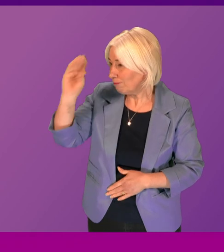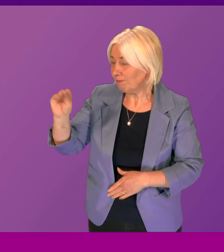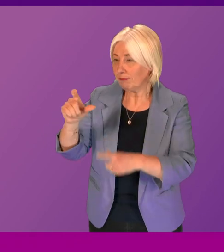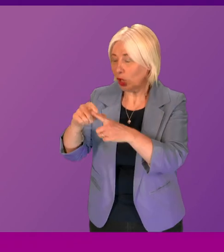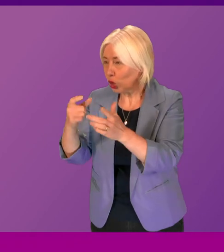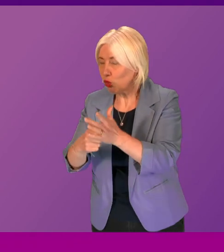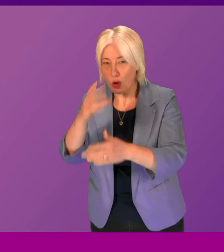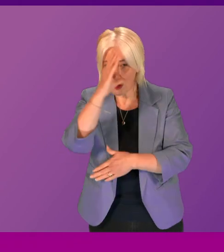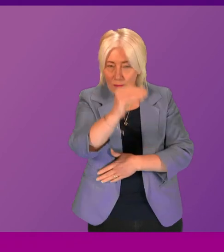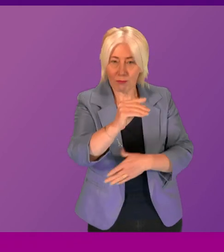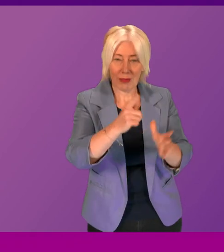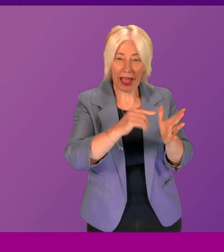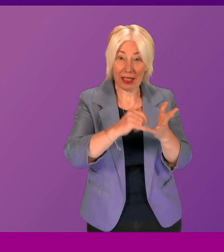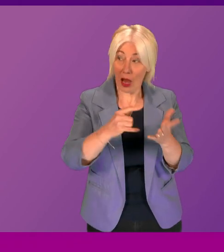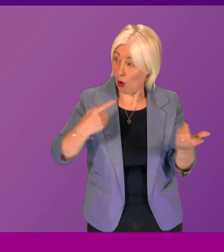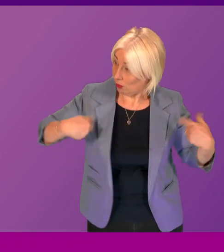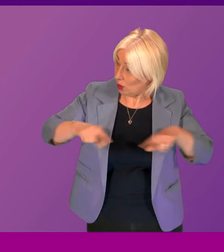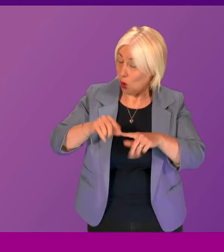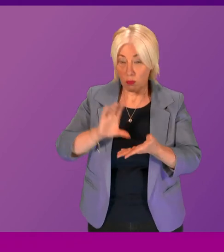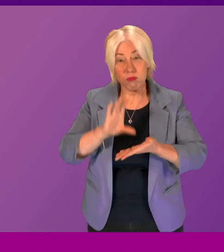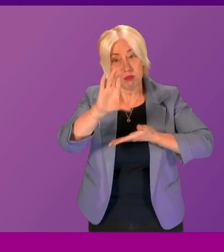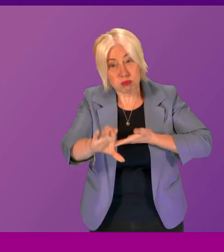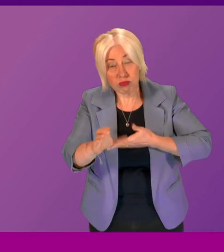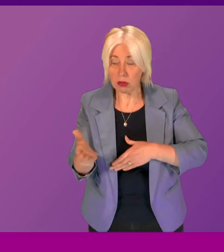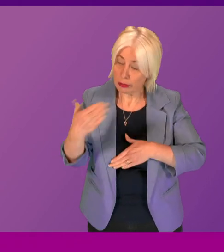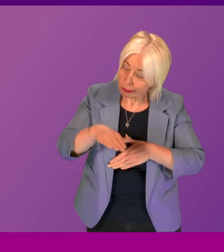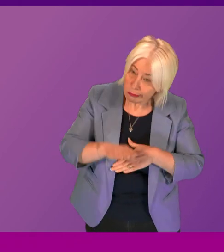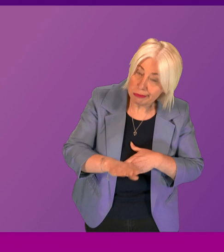We are investing in that recovery, and we are beginning to see progress in reducing